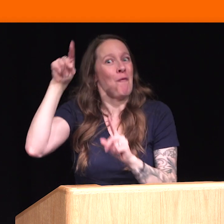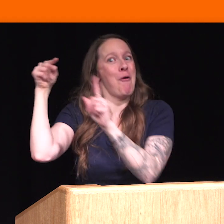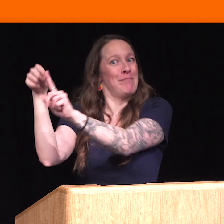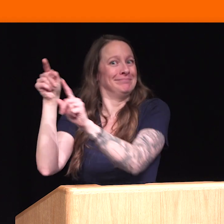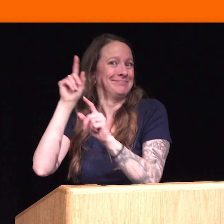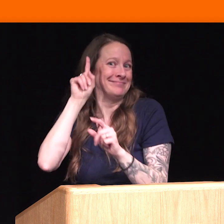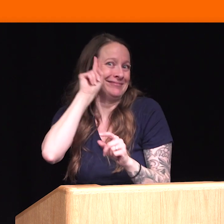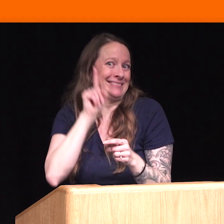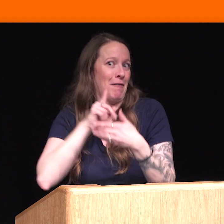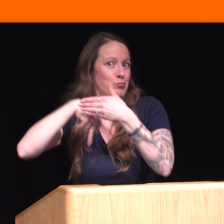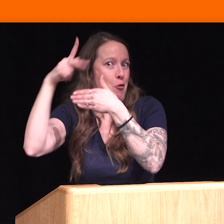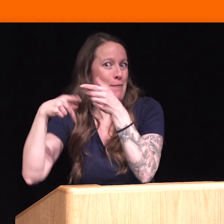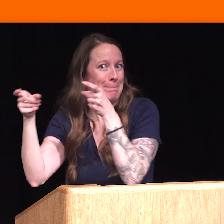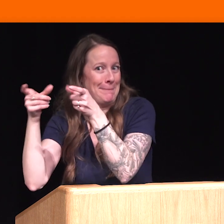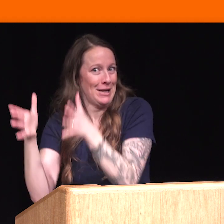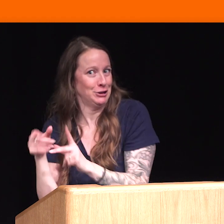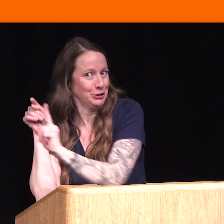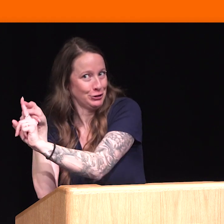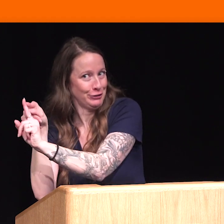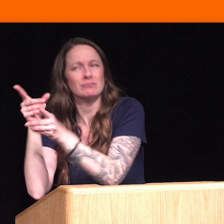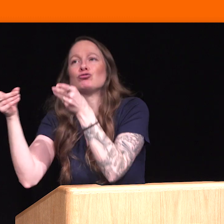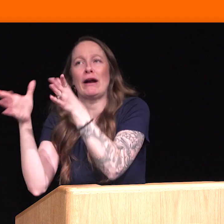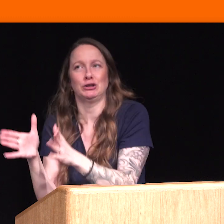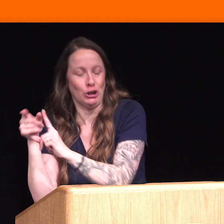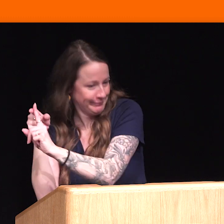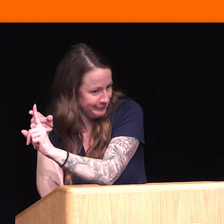it closed last week, for a Deaf program administrator.